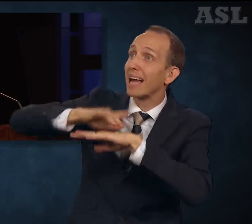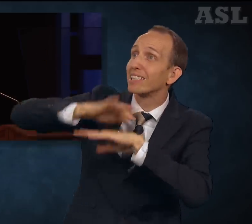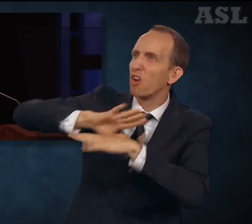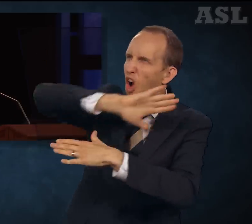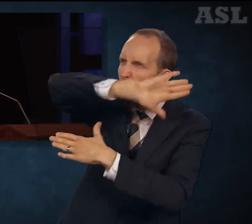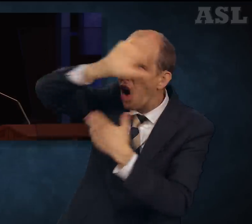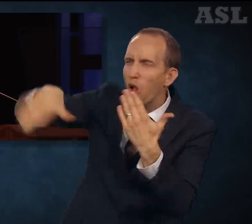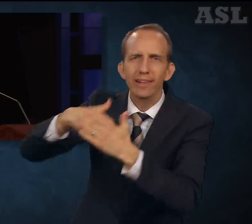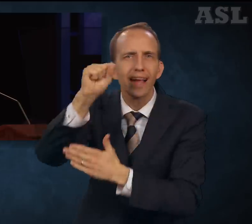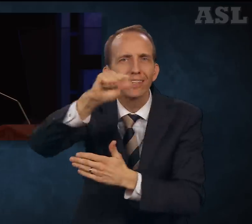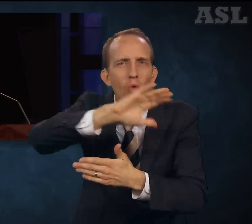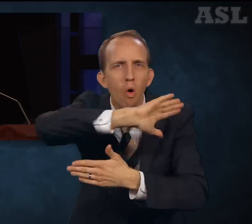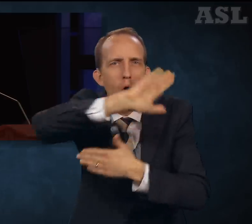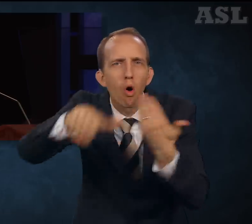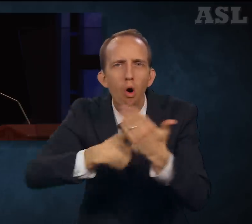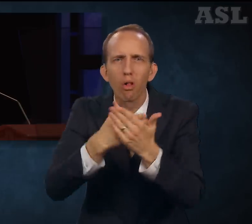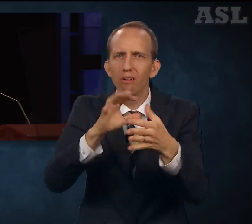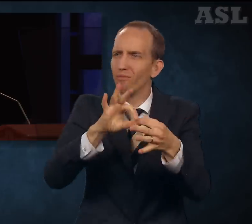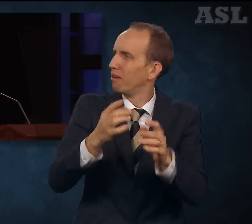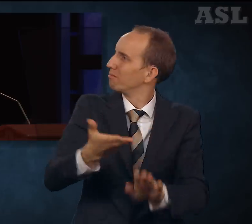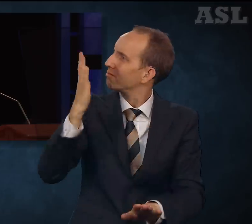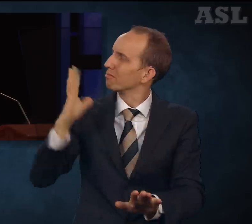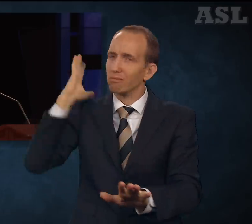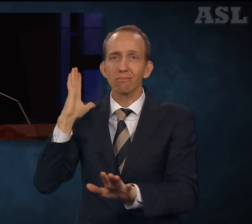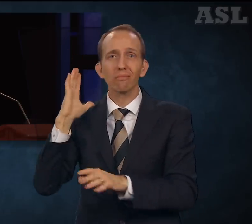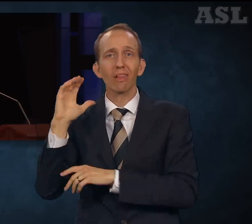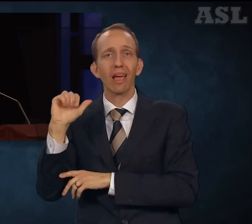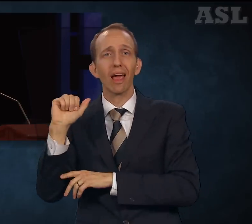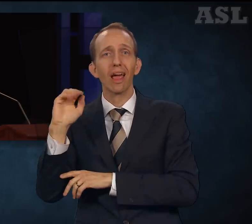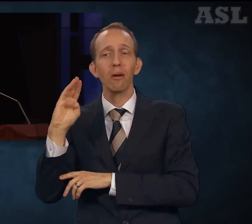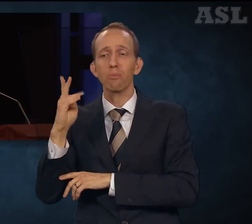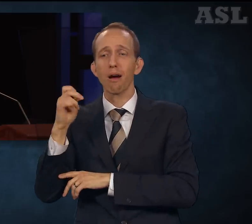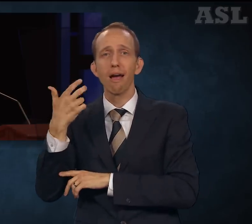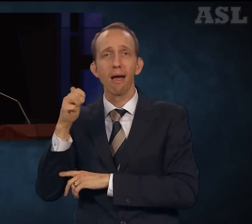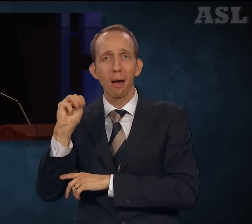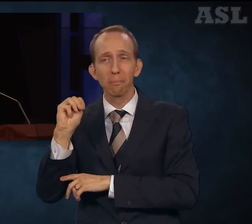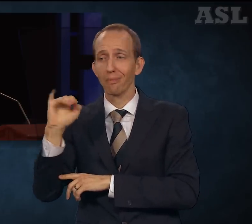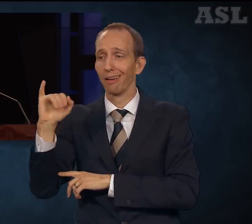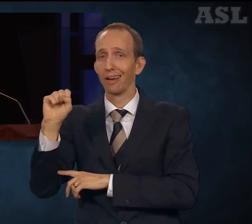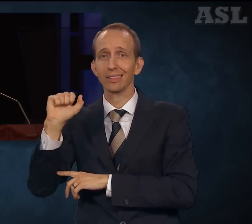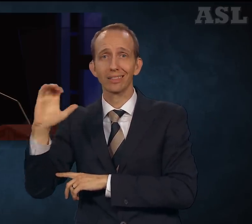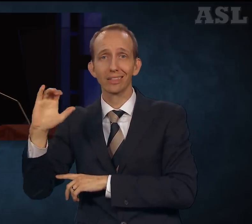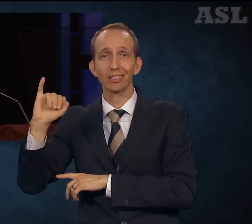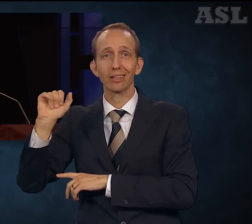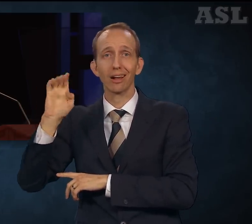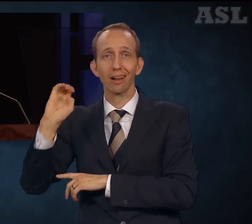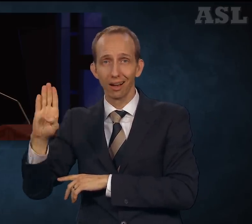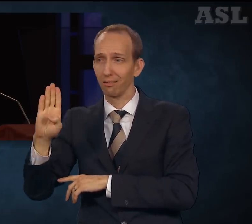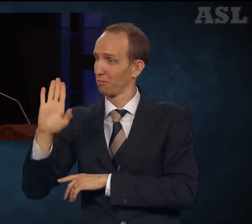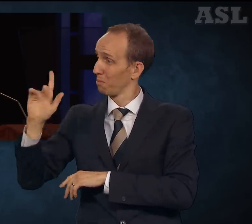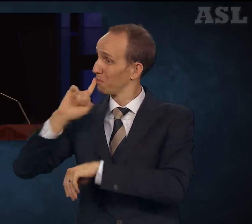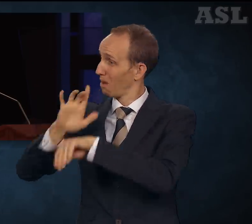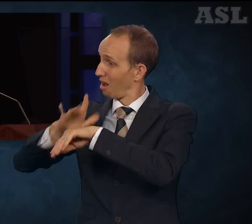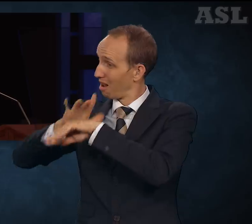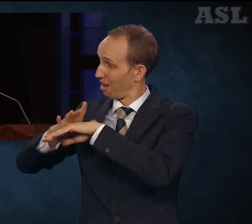BLESSINGS--YES, ALL THE